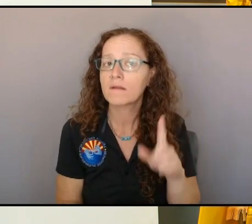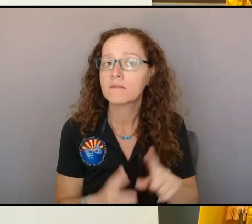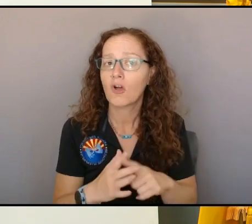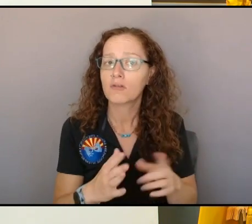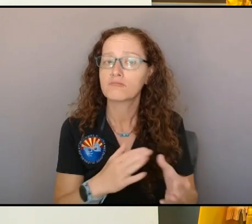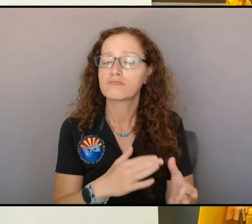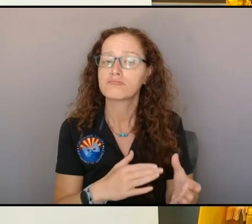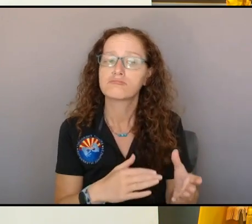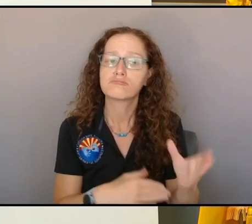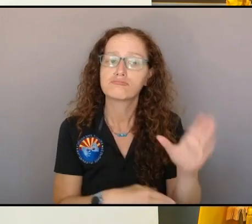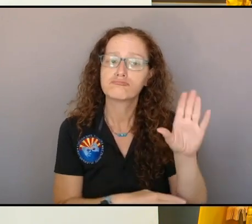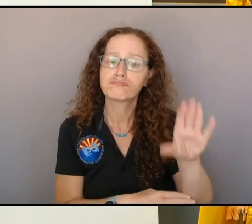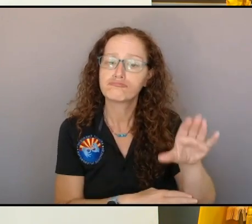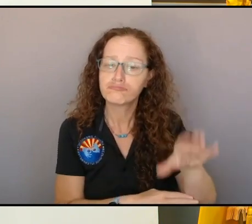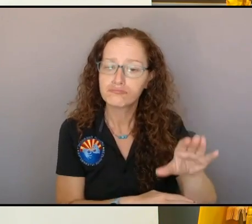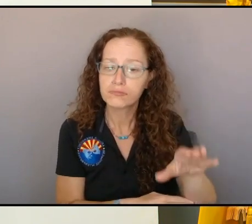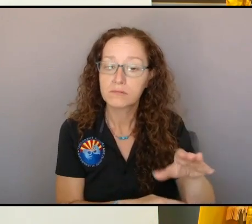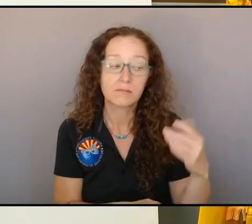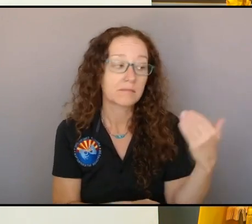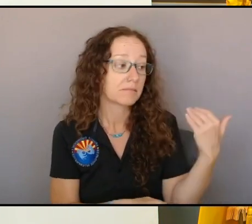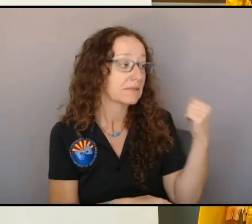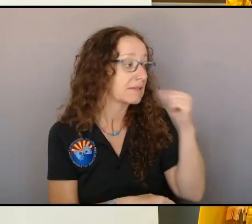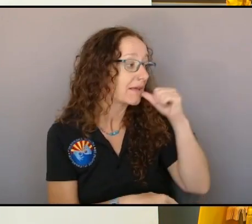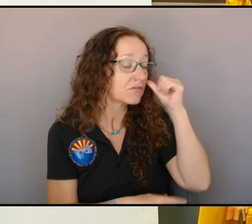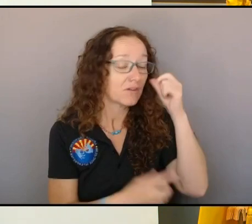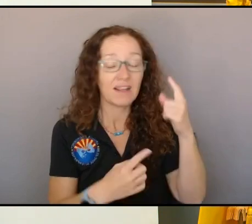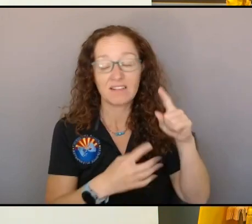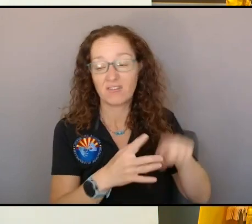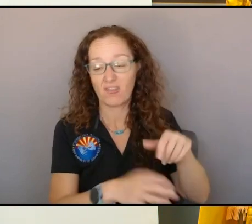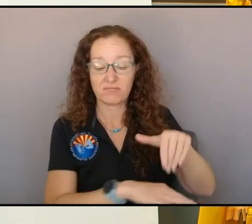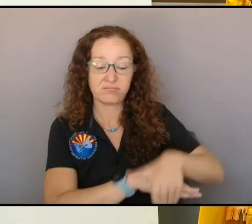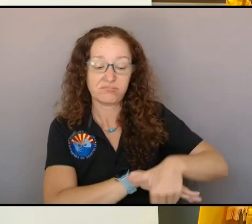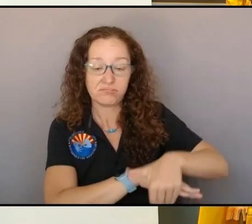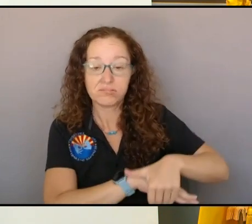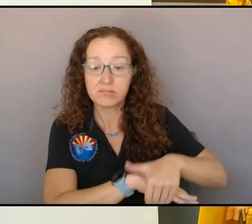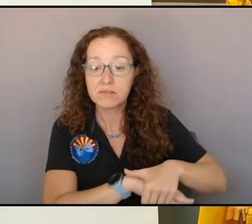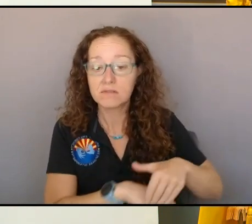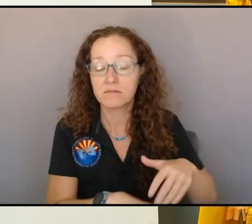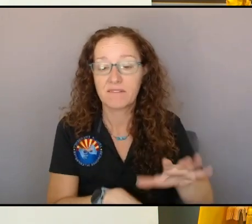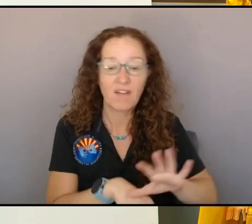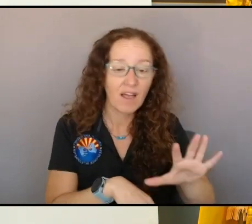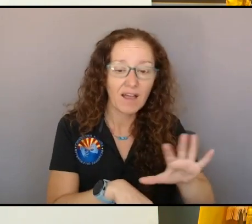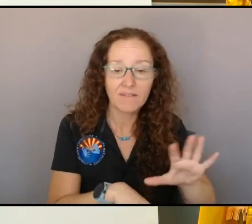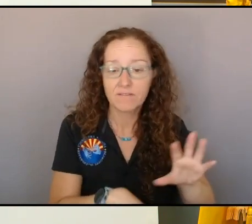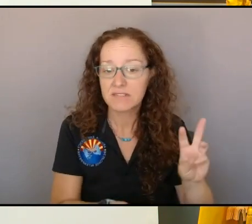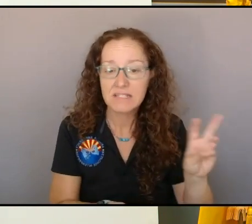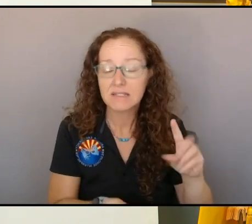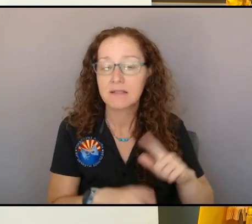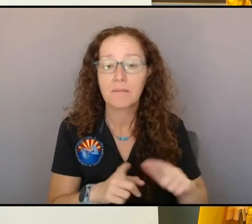started seeing showers. We think we'll start seeing 'em at least by noon, one o'clock. And already, like I said, we're